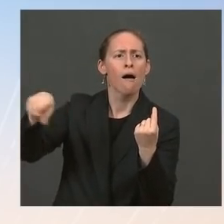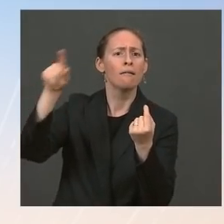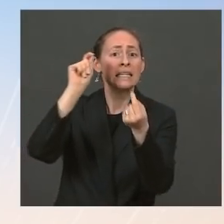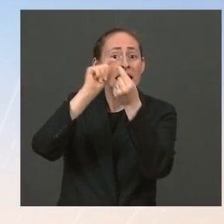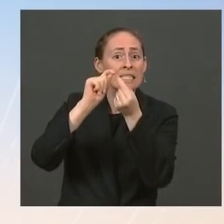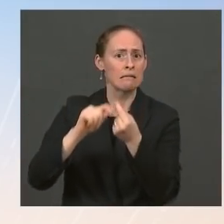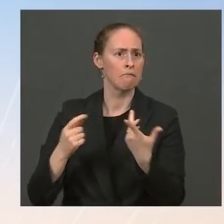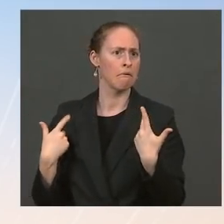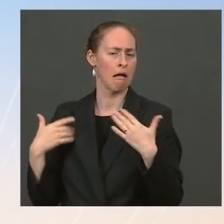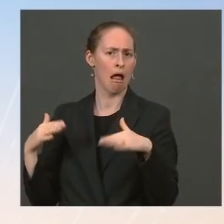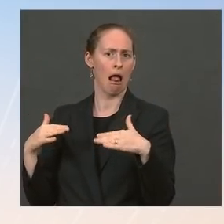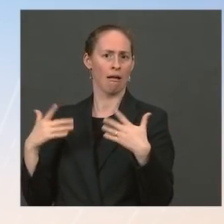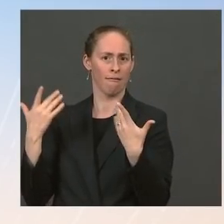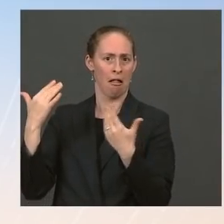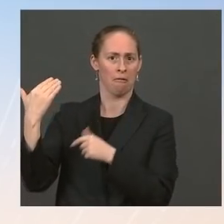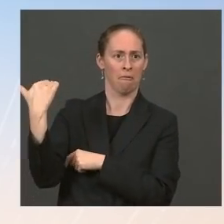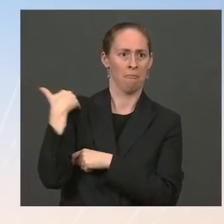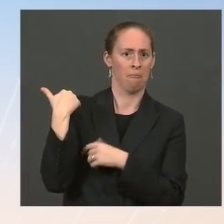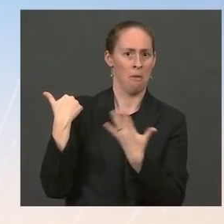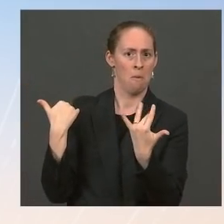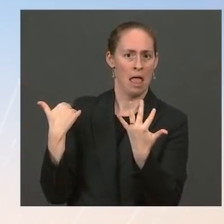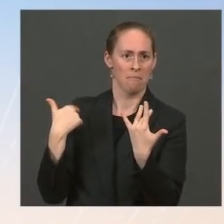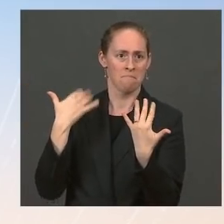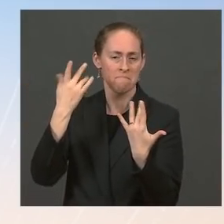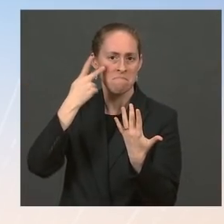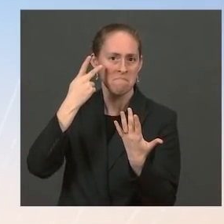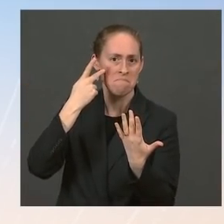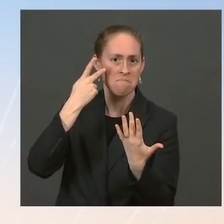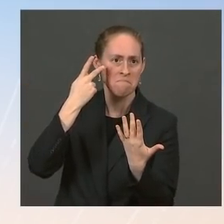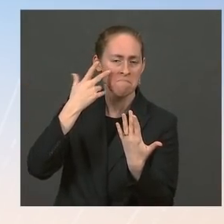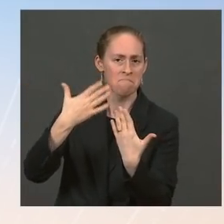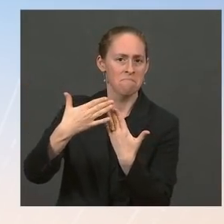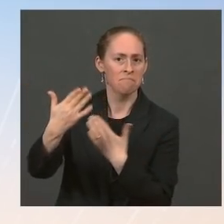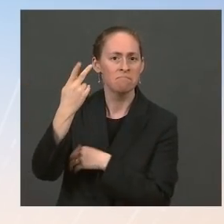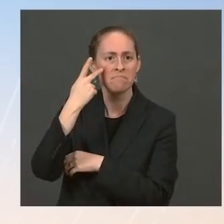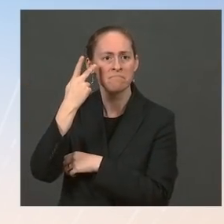but certainly we're going to continue to play a role in addressing the global pandemic. The Press: And then